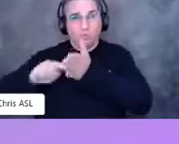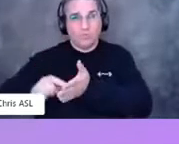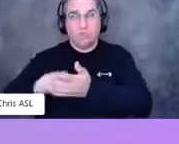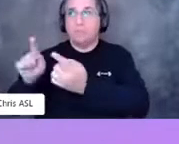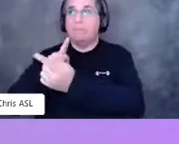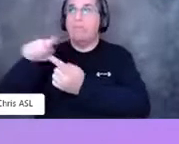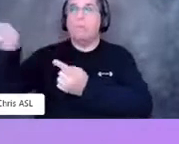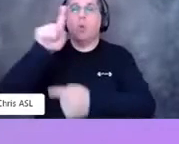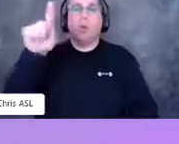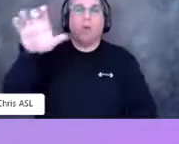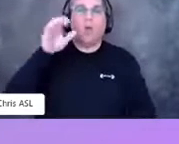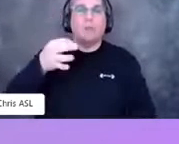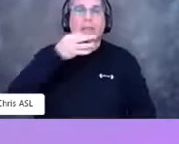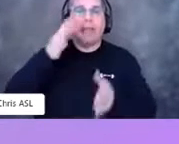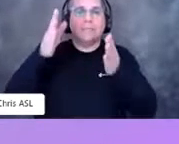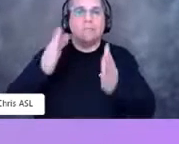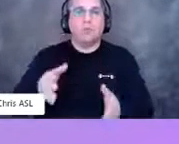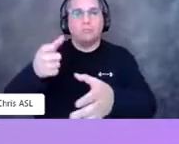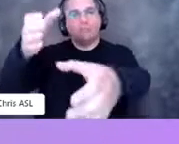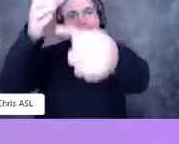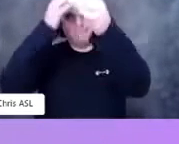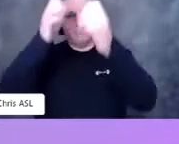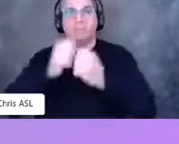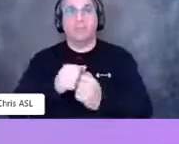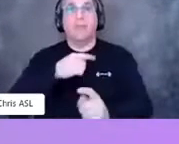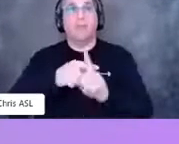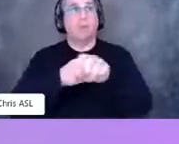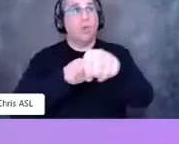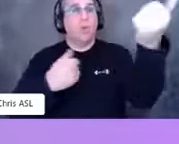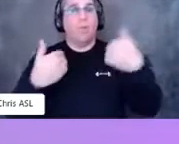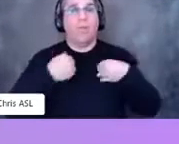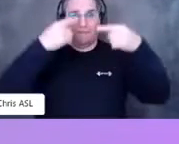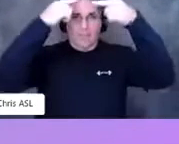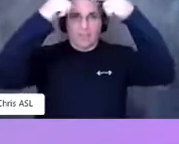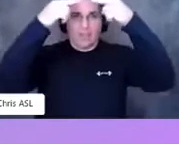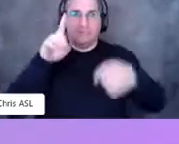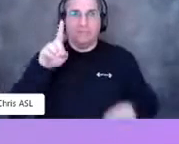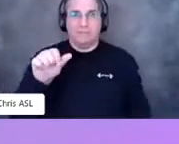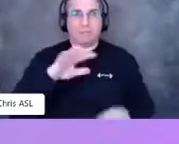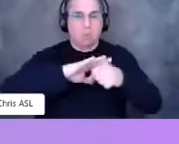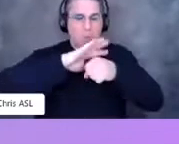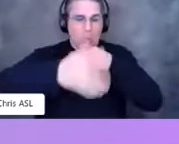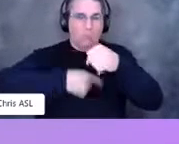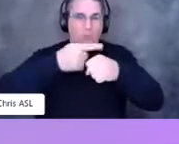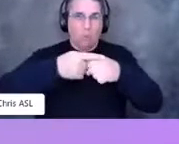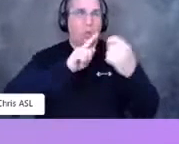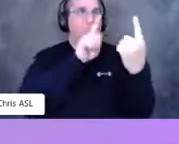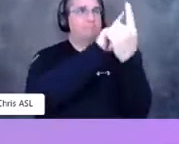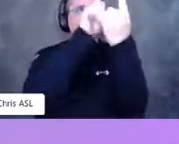with cognitive disabilities around the world to understand how to best approach this complex space